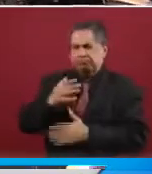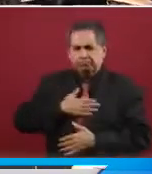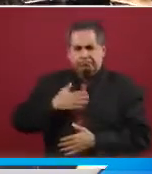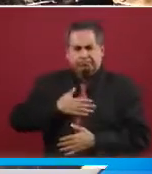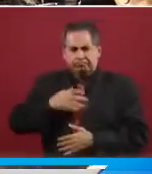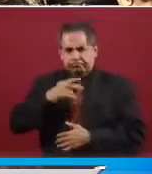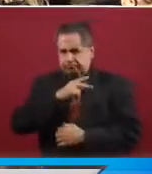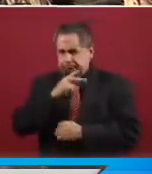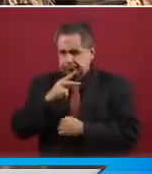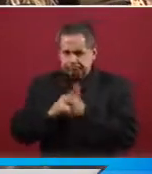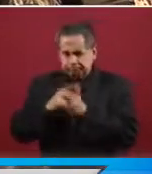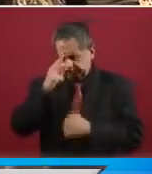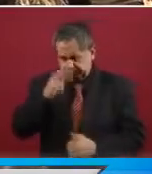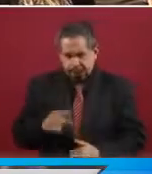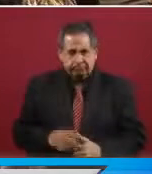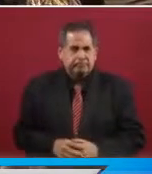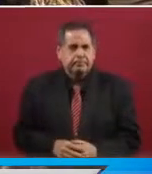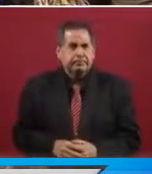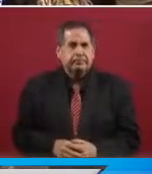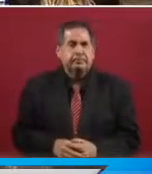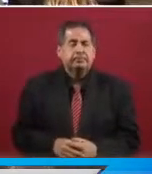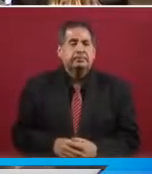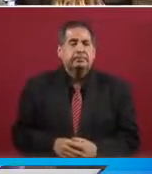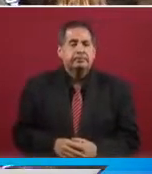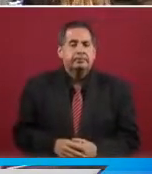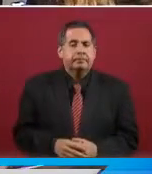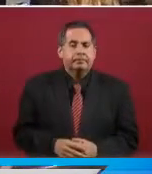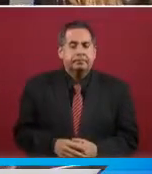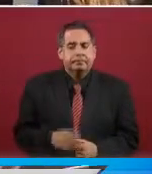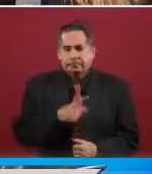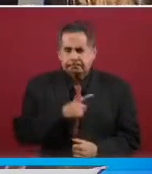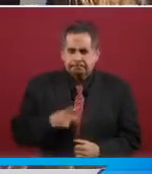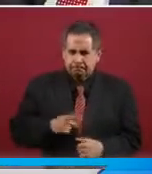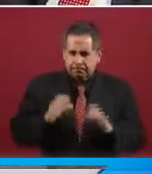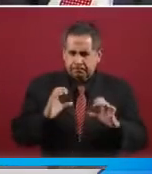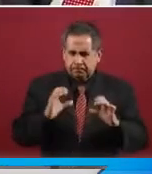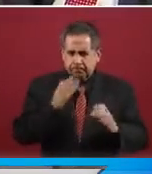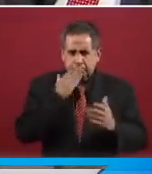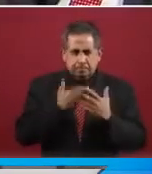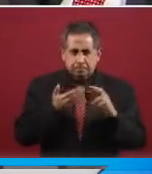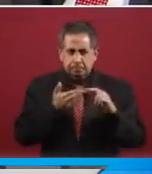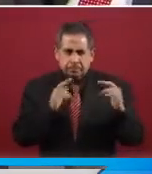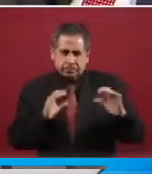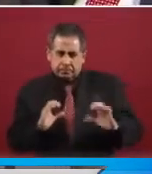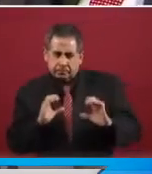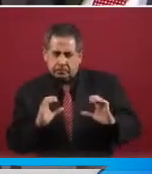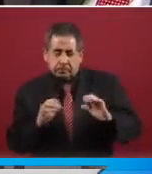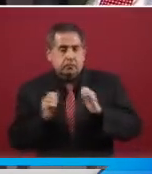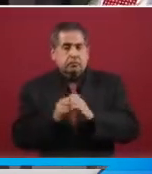and everything the firm that is necessary always defending the sovereignty of Mexico is a historical and very important relationship